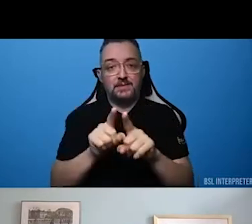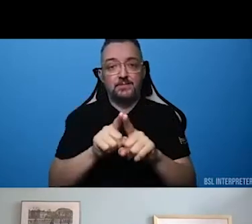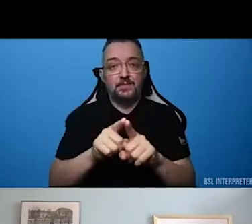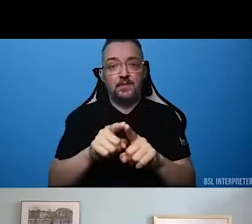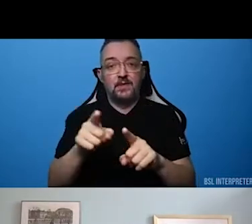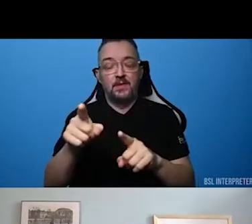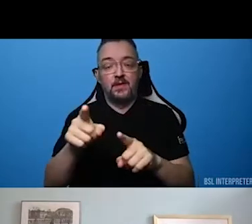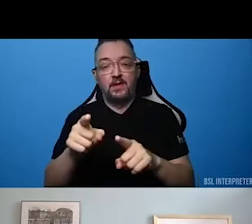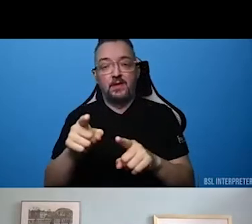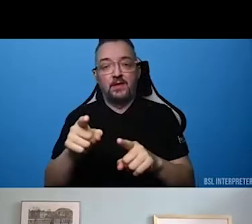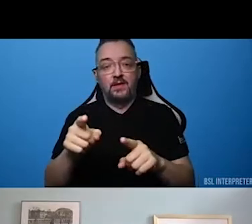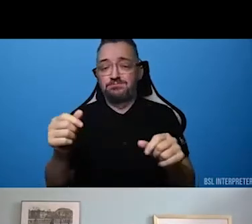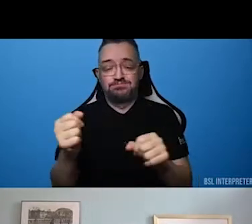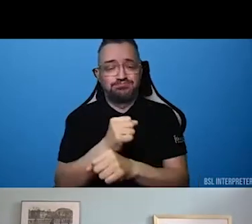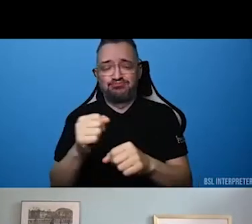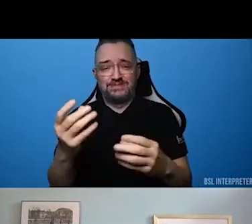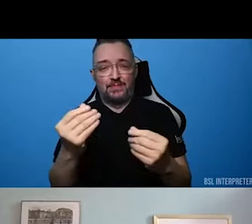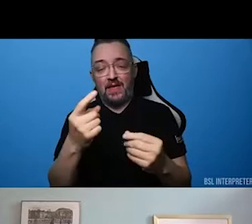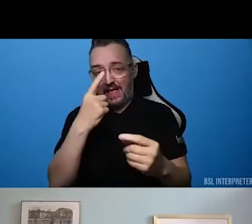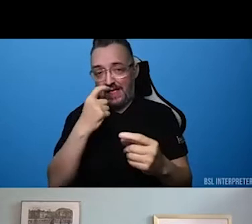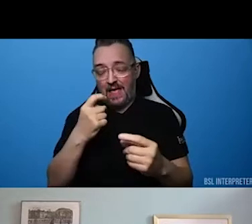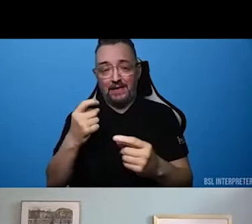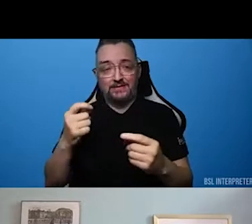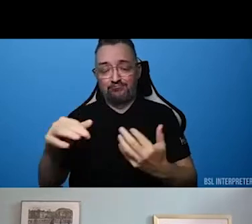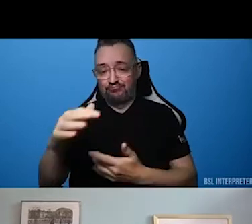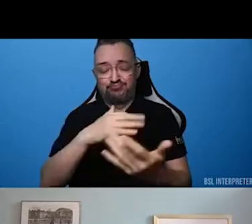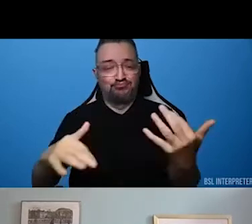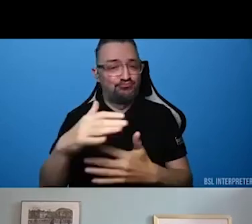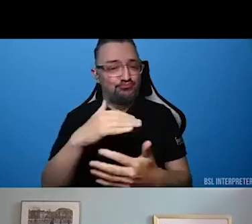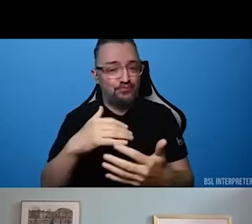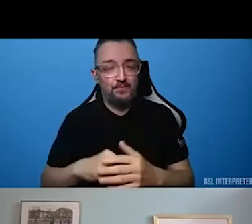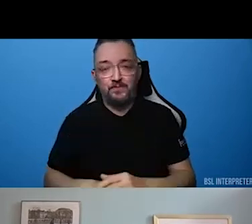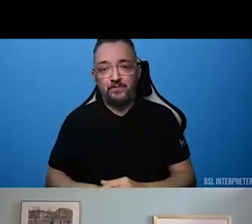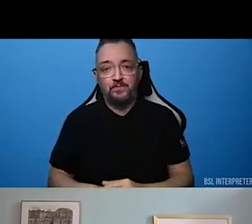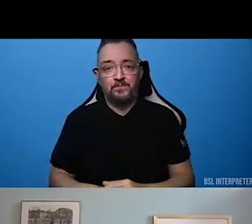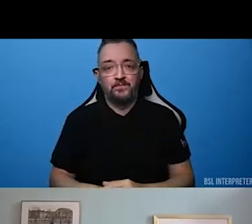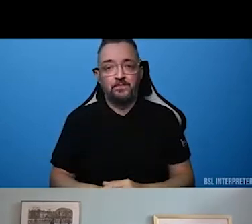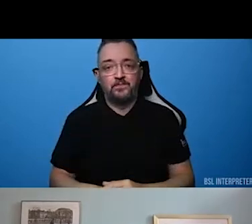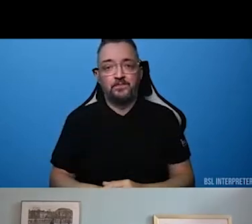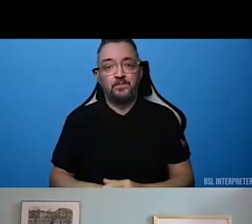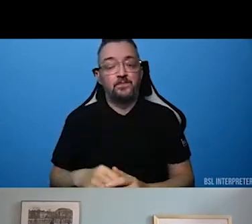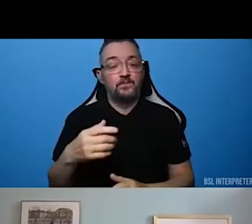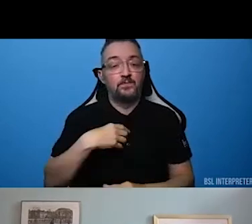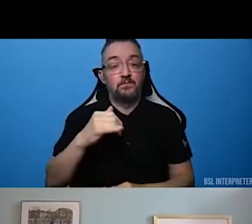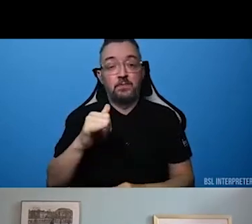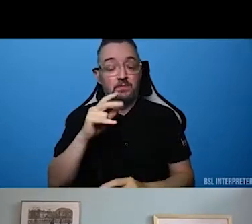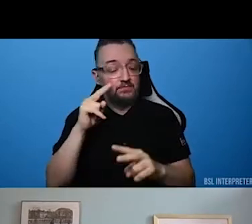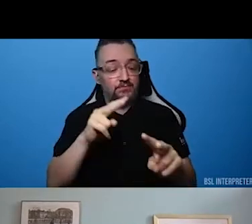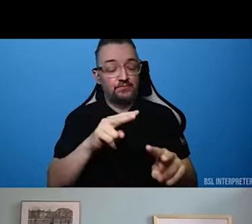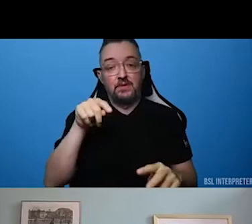of this scene which threatens to overthrow its intended meanings. We might read it that the Renaissance aesthetics